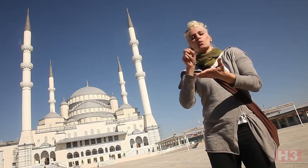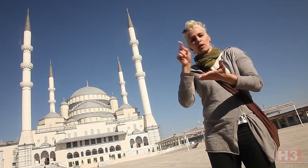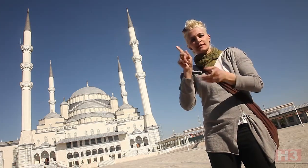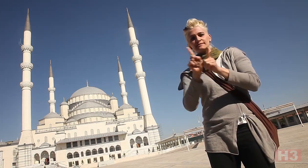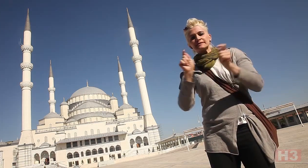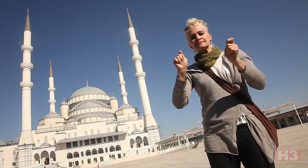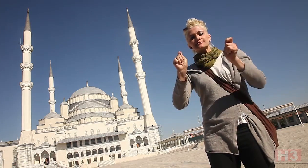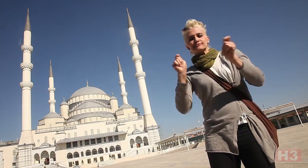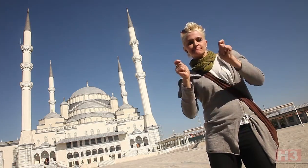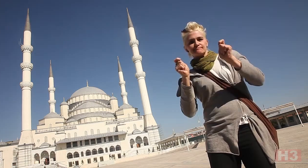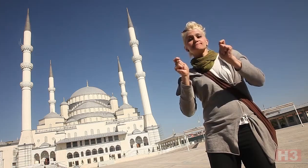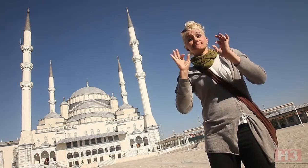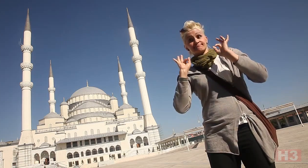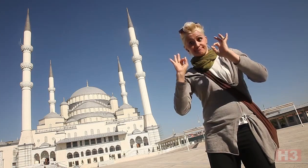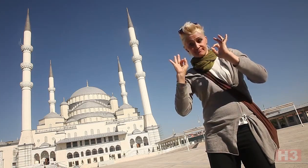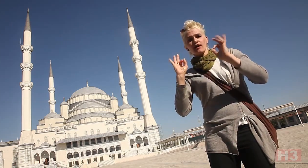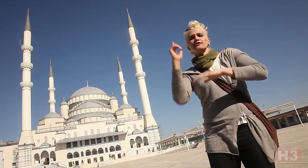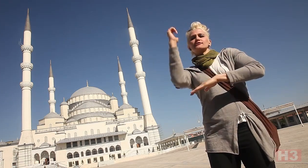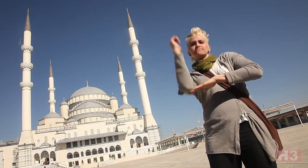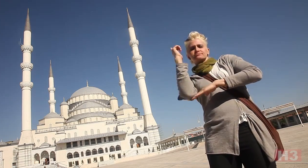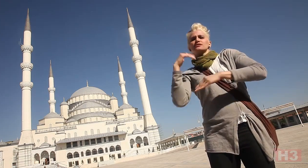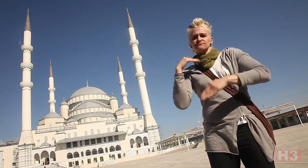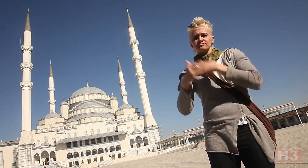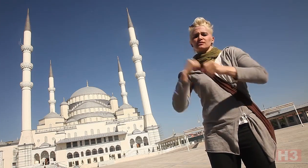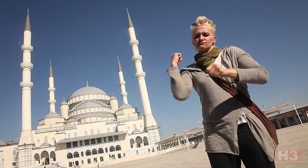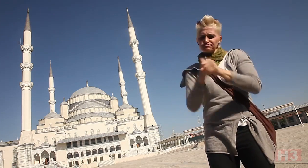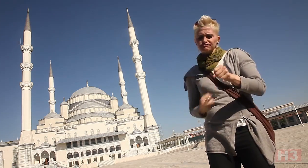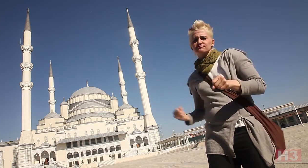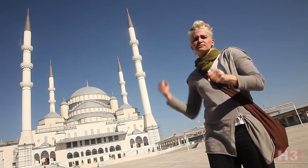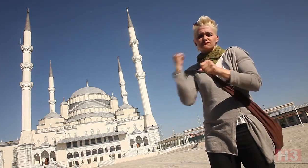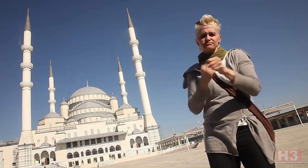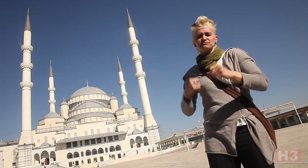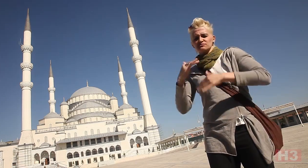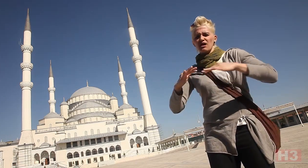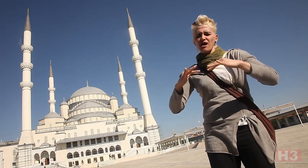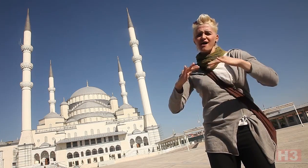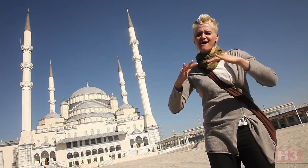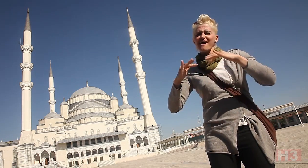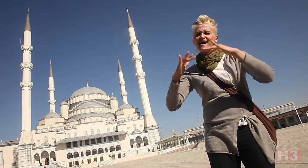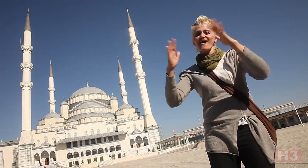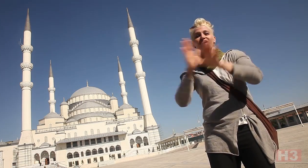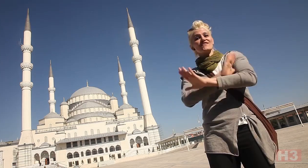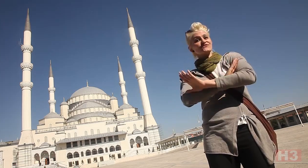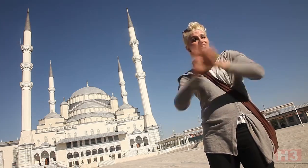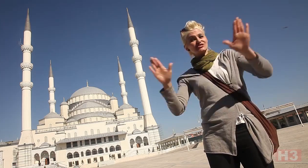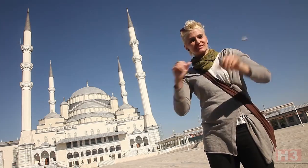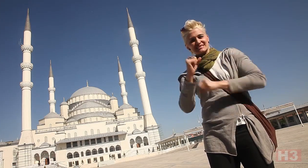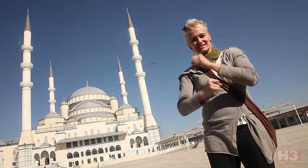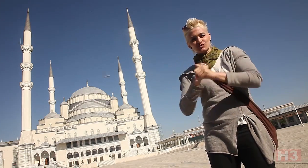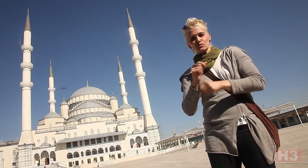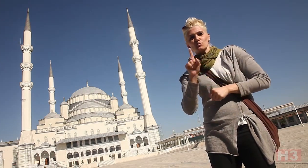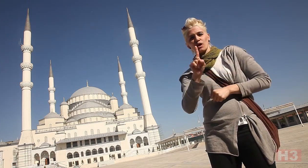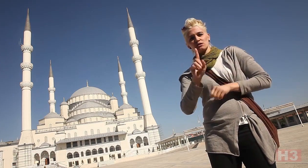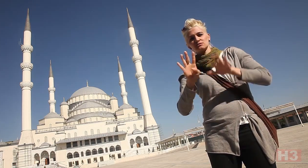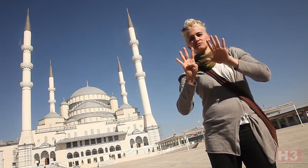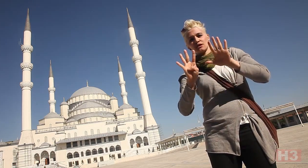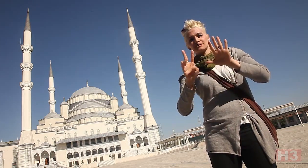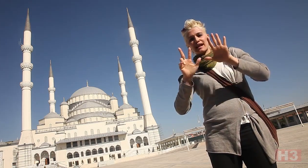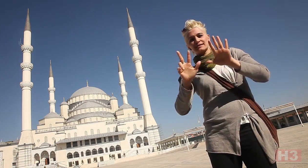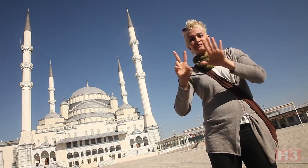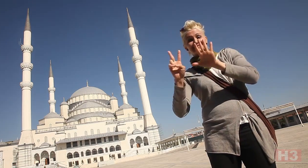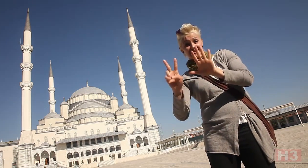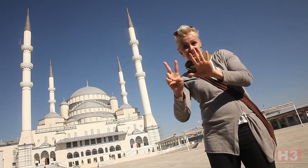The mosque was completed in 1987.